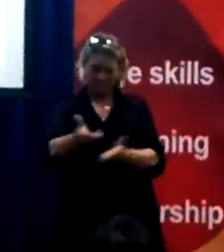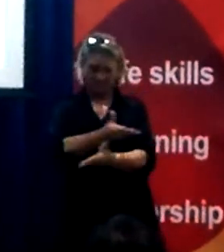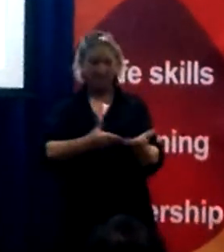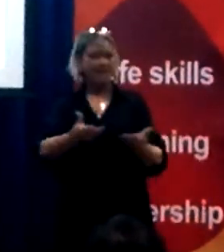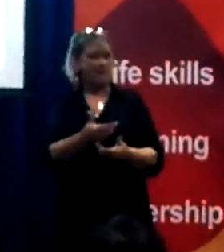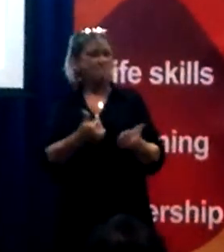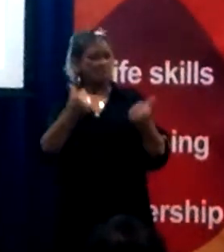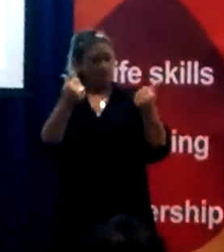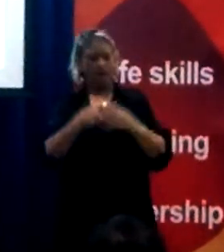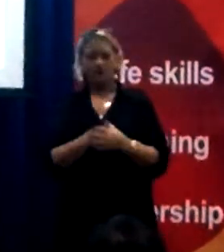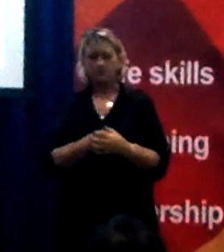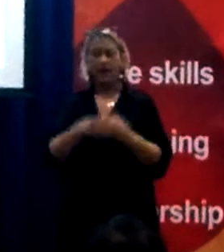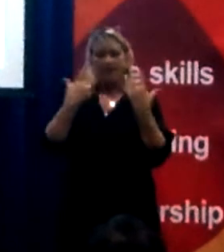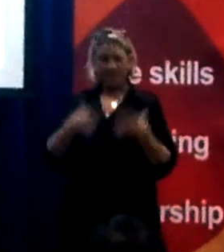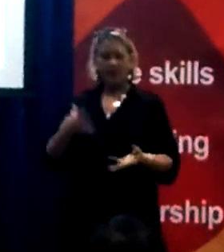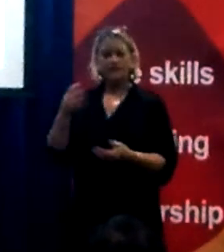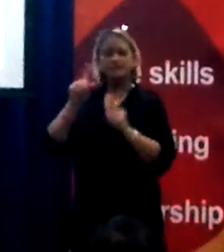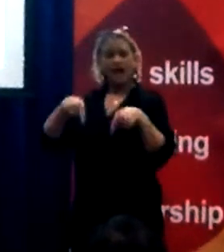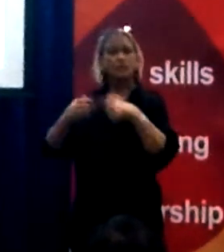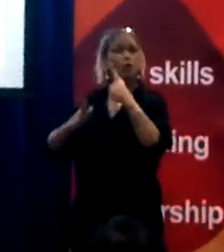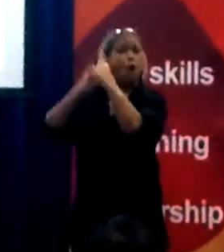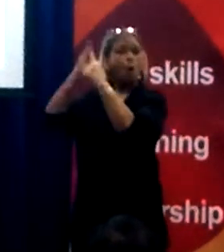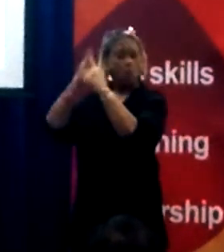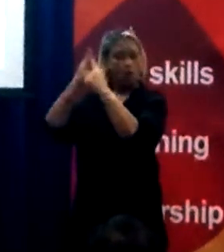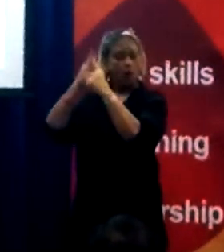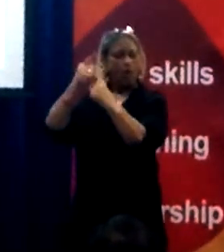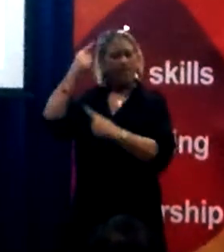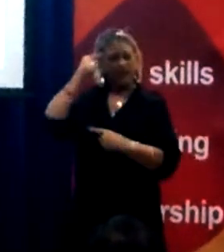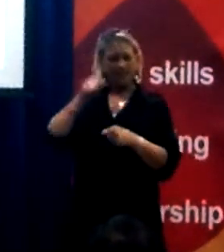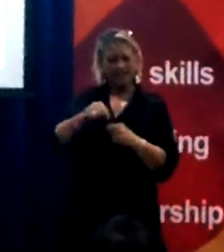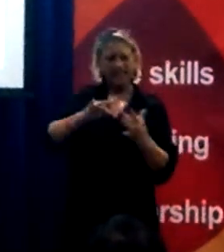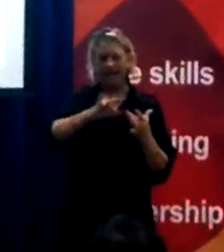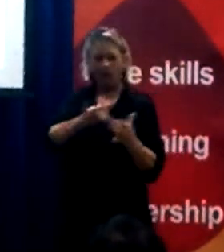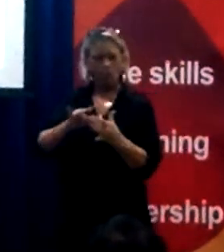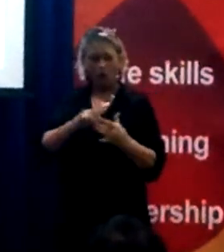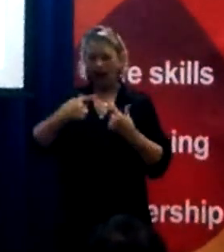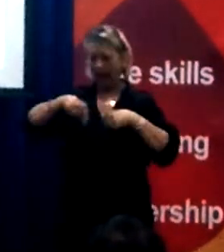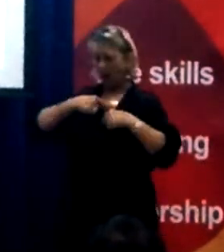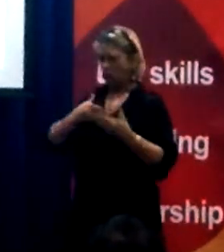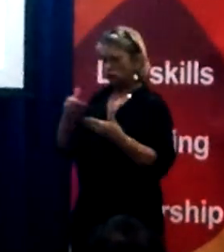Our goal was that we were determined to bring the network and our services to regional areas as well.